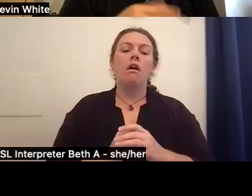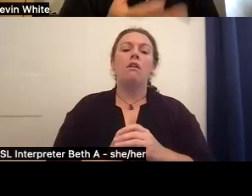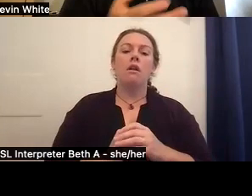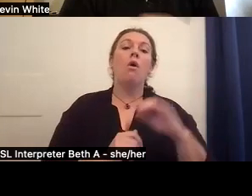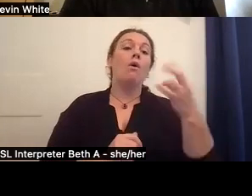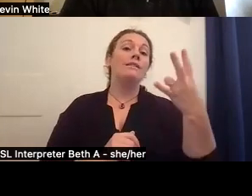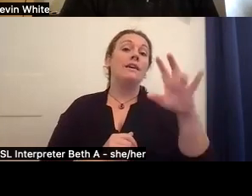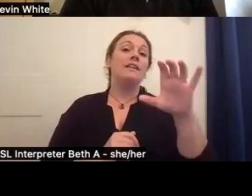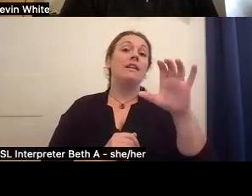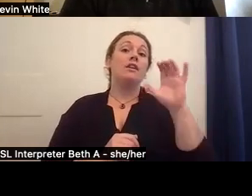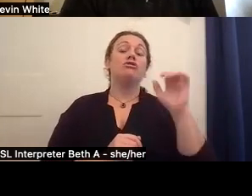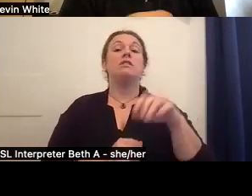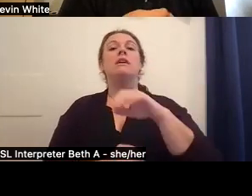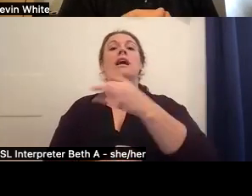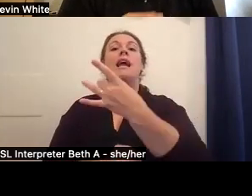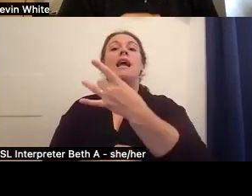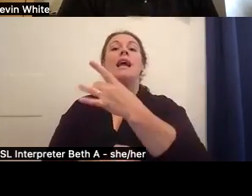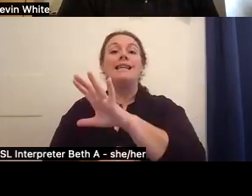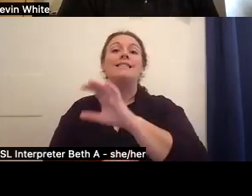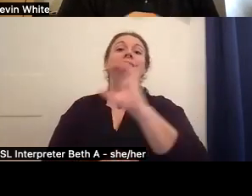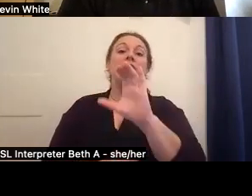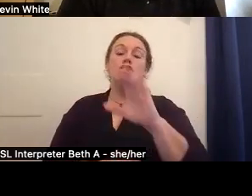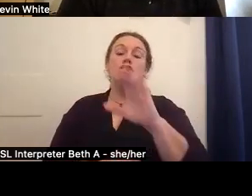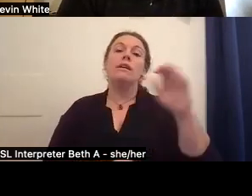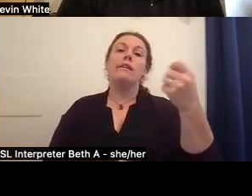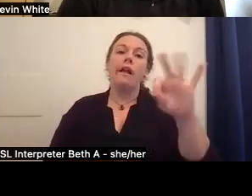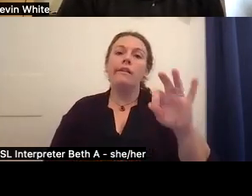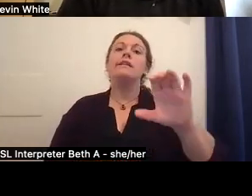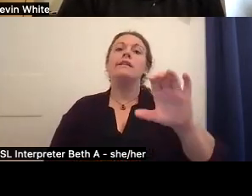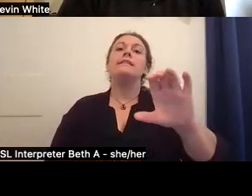18th- 18th and 19th centuries where they're- Indigenous peoples are studies of curiosity